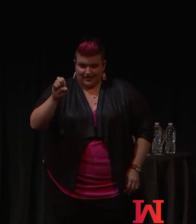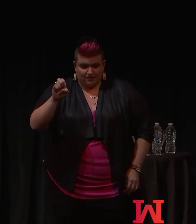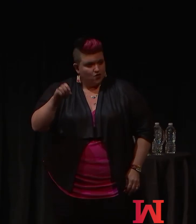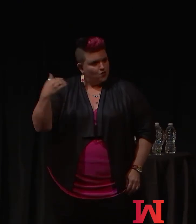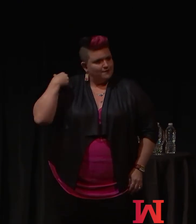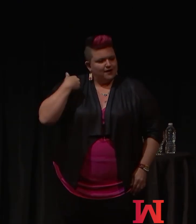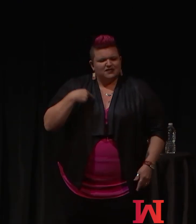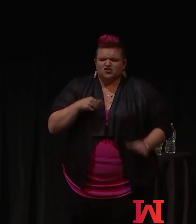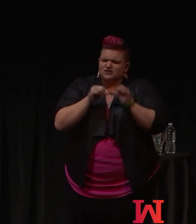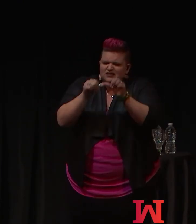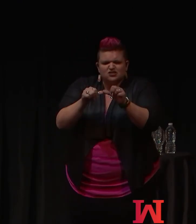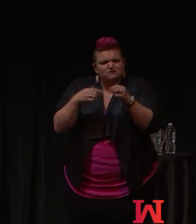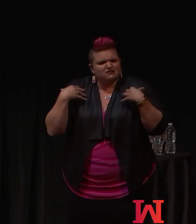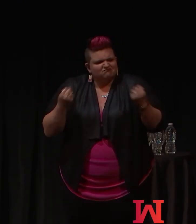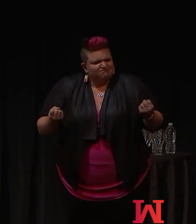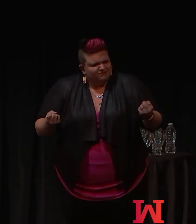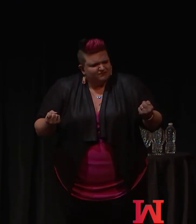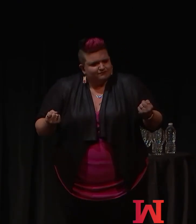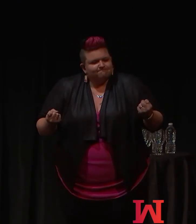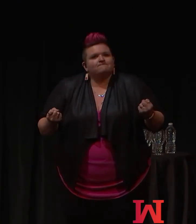to be courageous enough to appoint myself